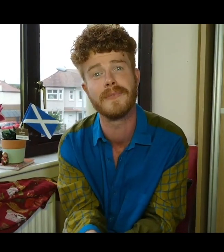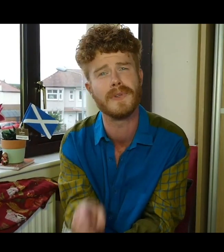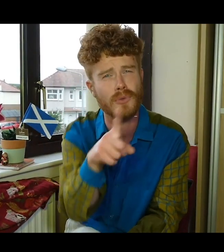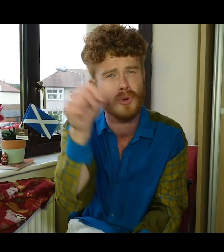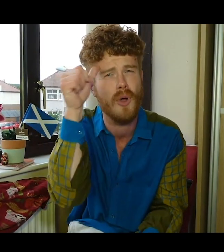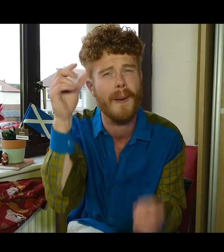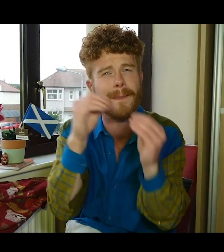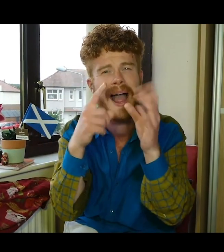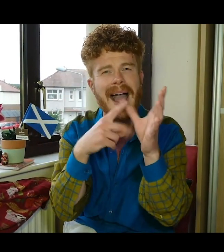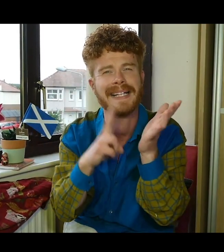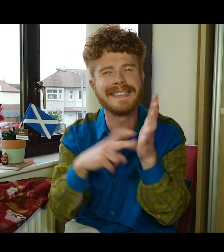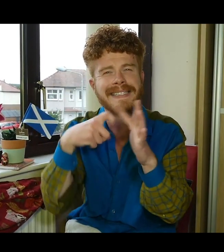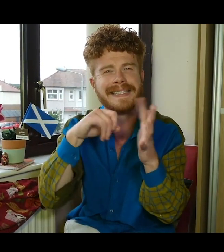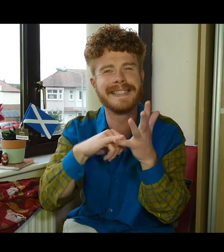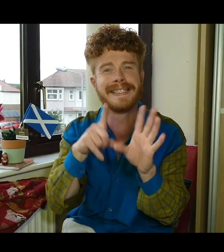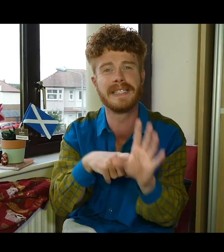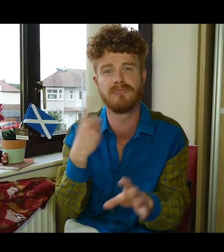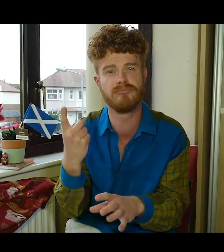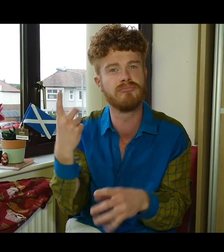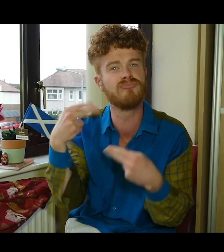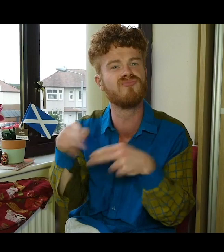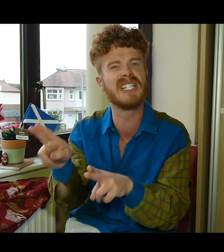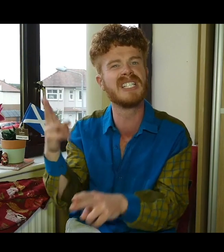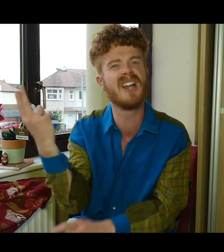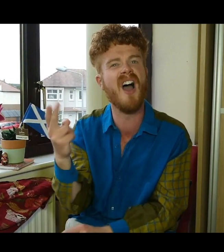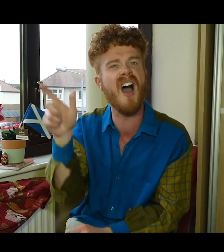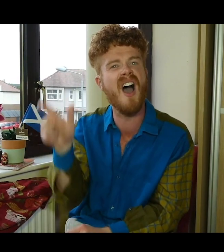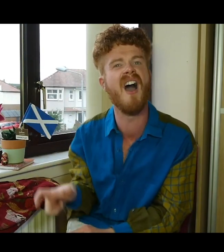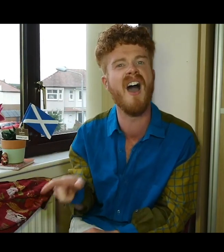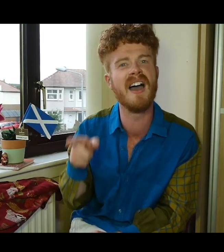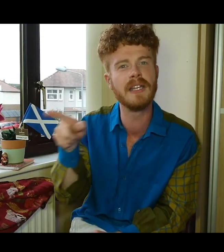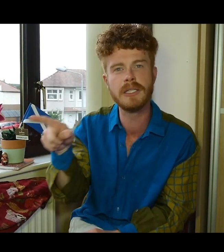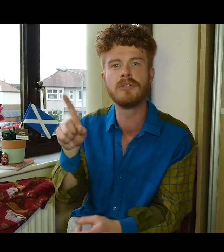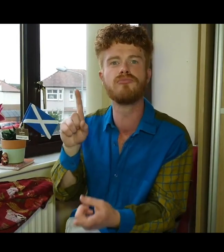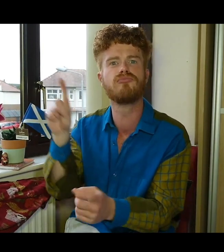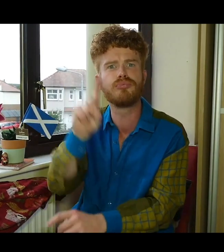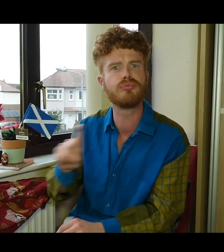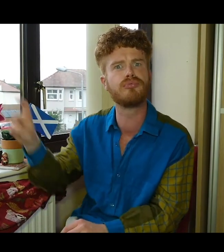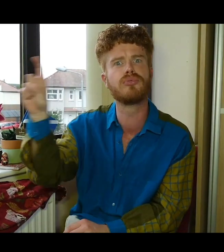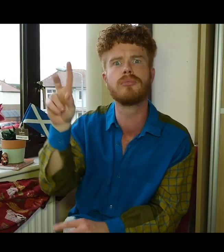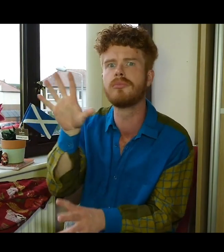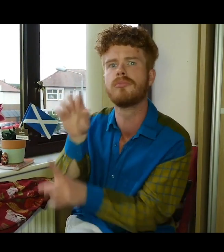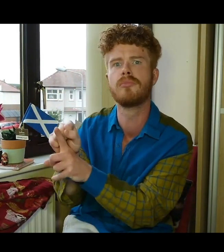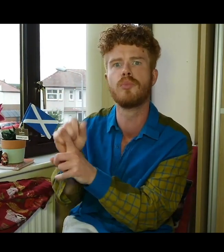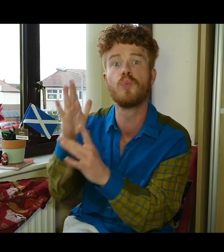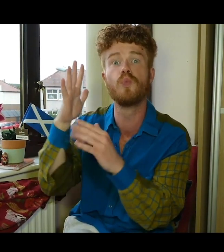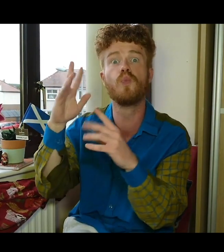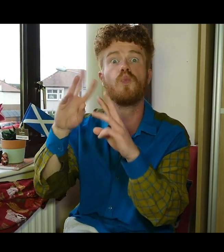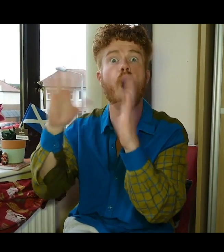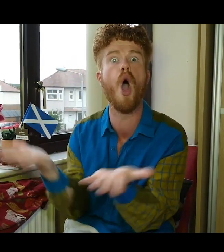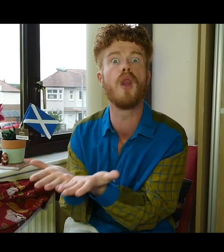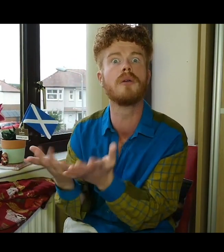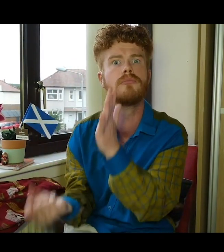Have you heard of Banksy? He's a famous street artist who responds to what's happening in the world with art.